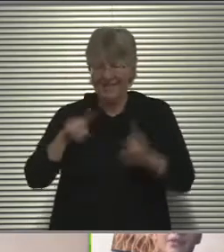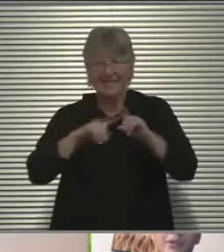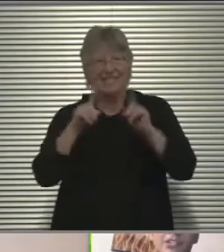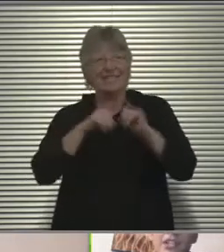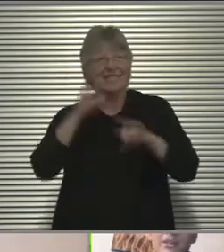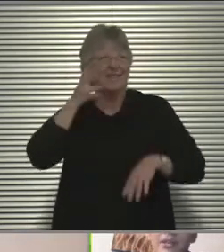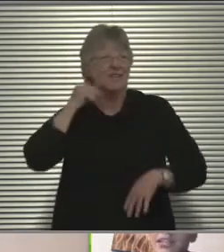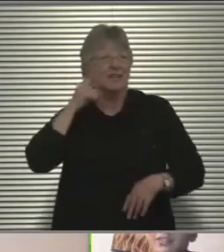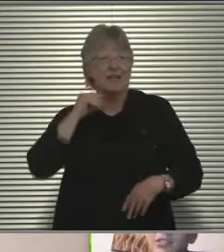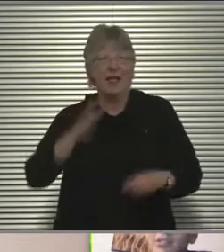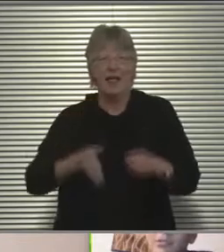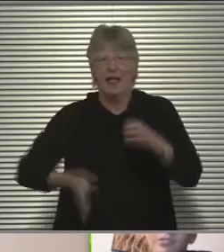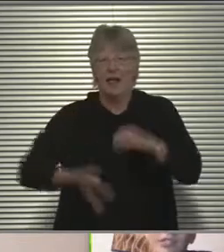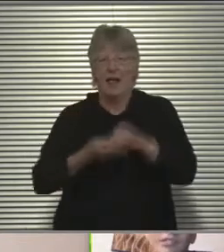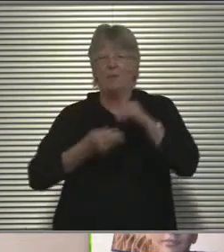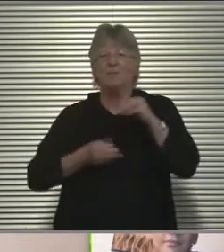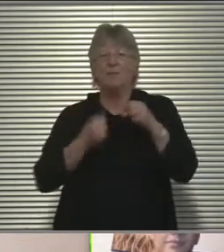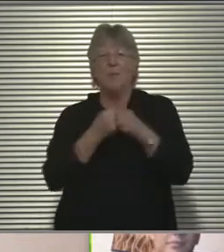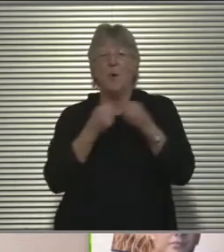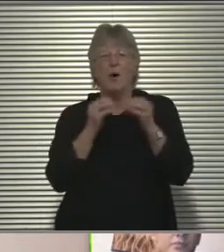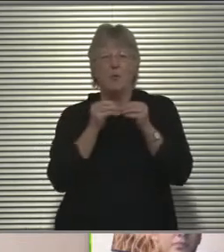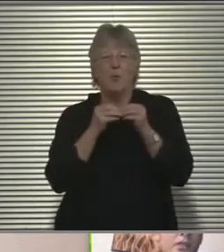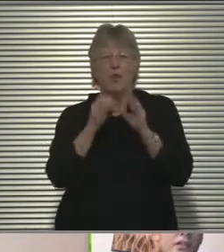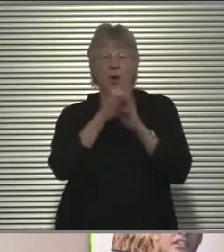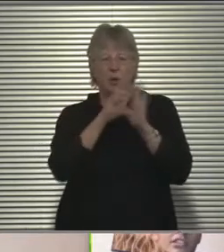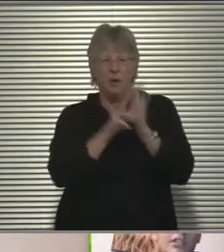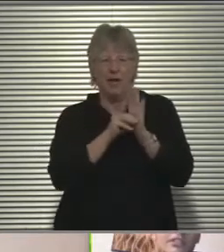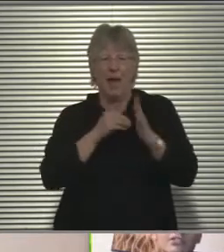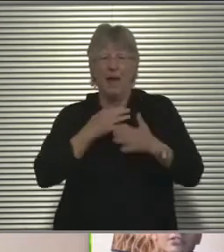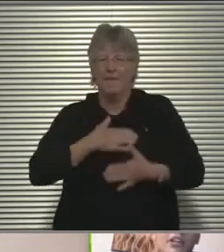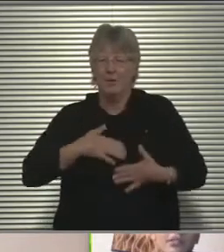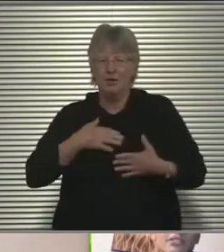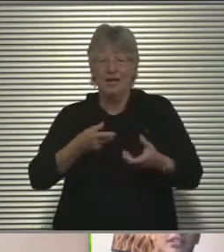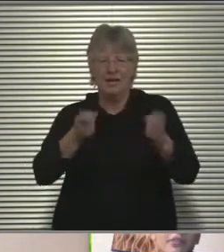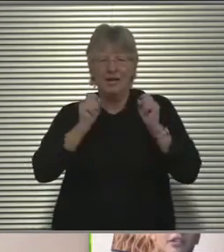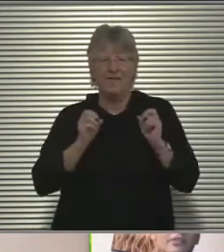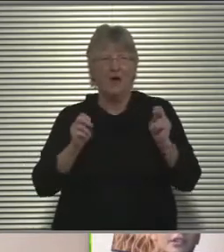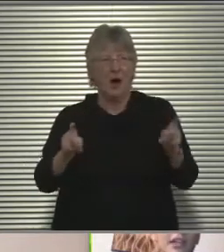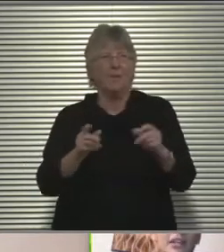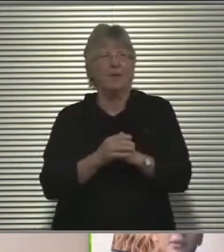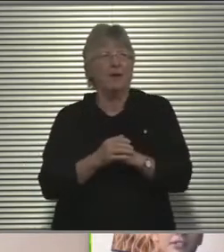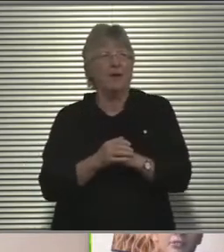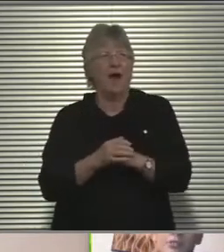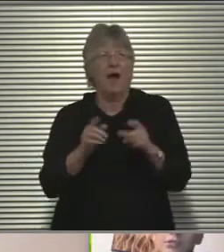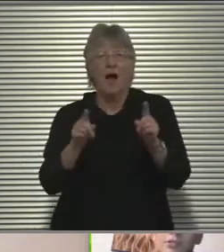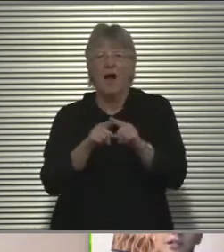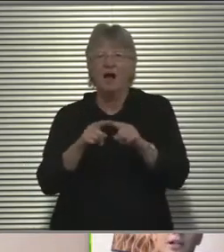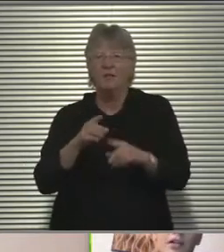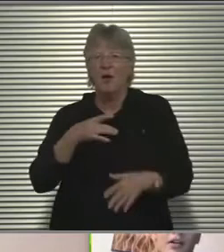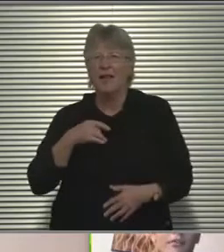and I appreciate being given those opportunities. SATO has also allowed me to take what I've learned and apply it to the real world.